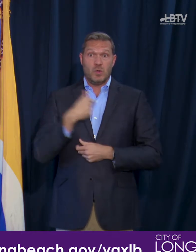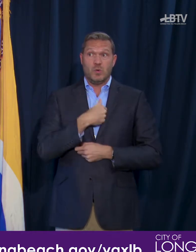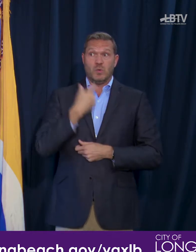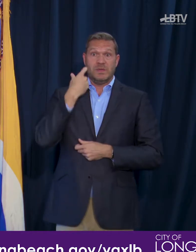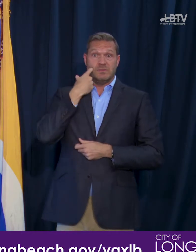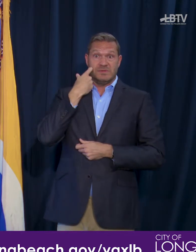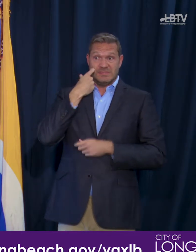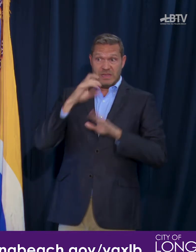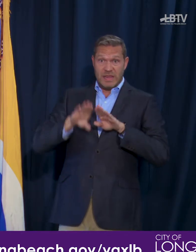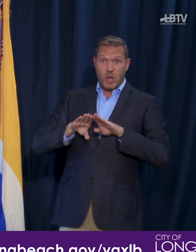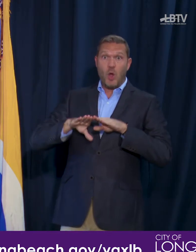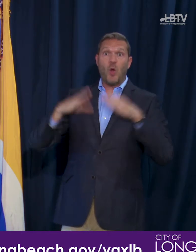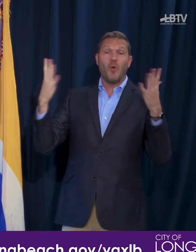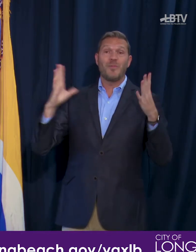has gone really well.